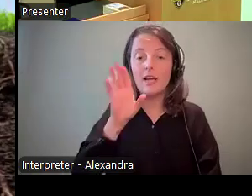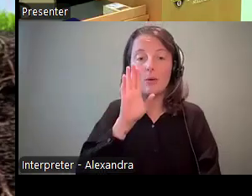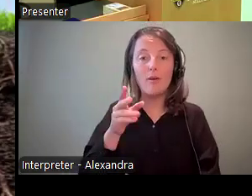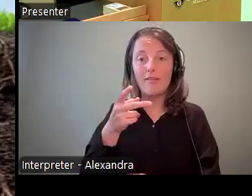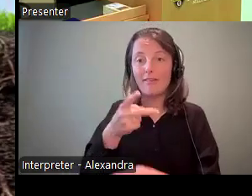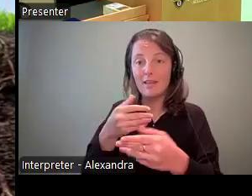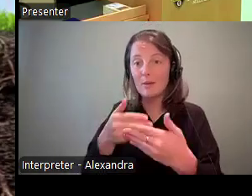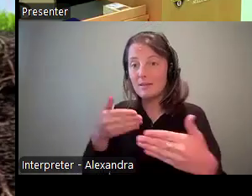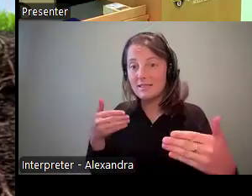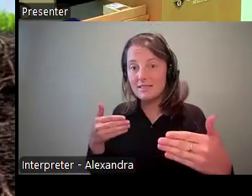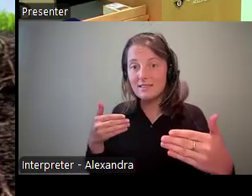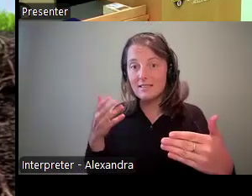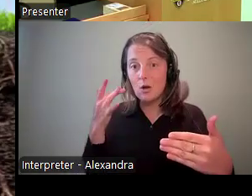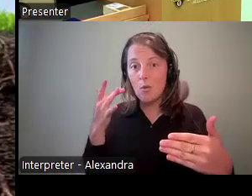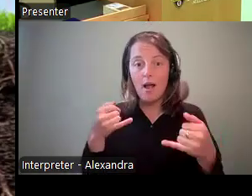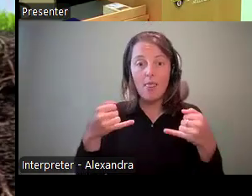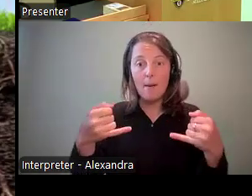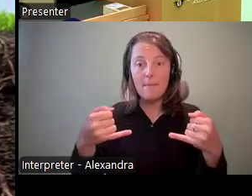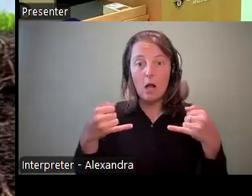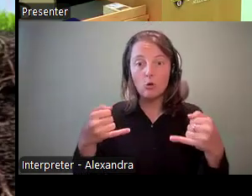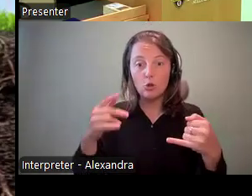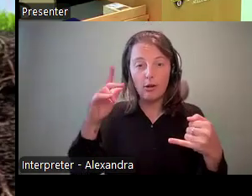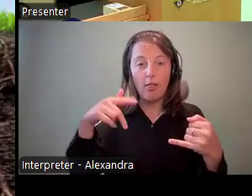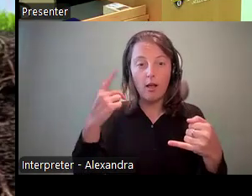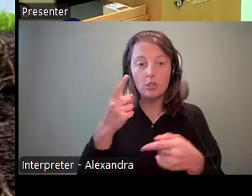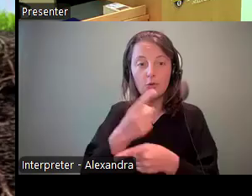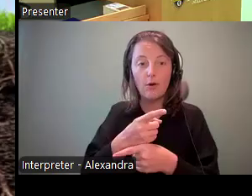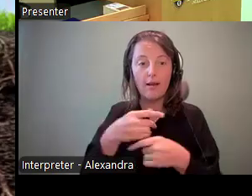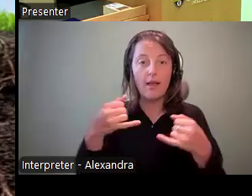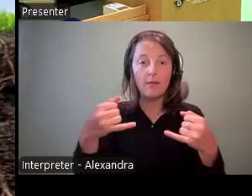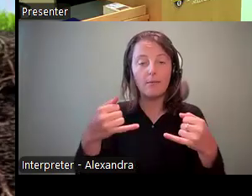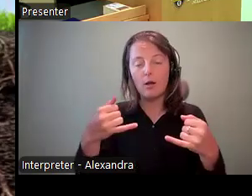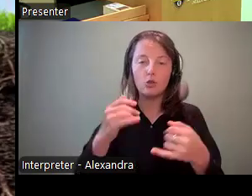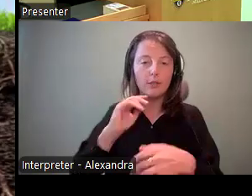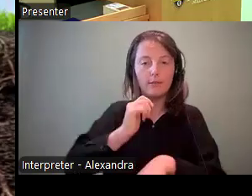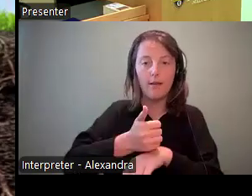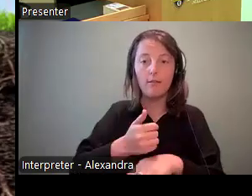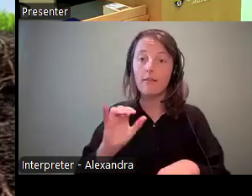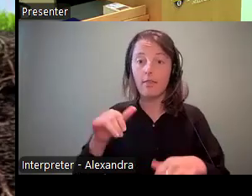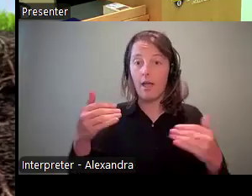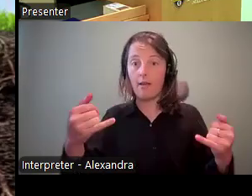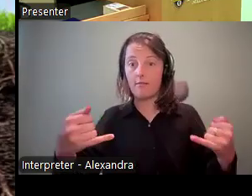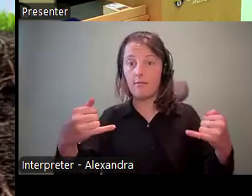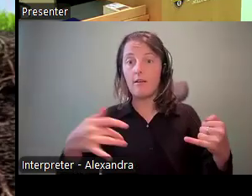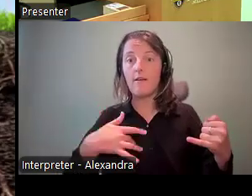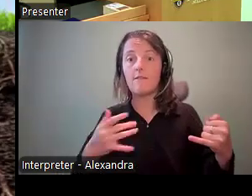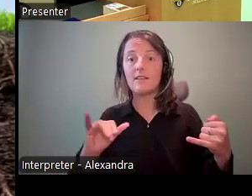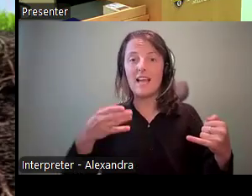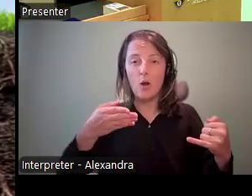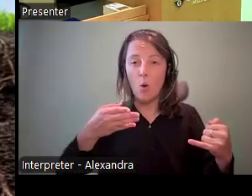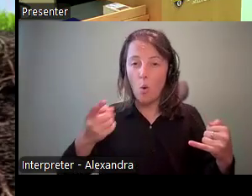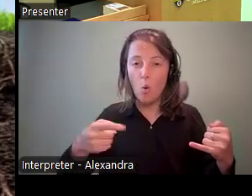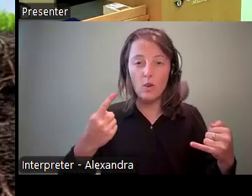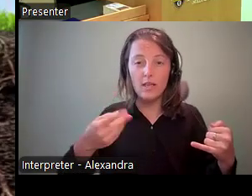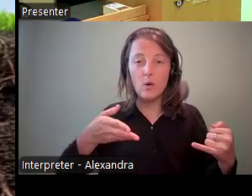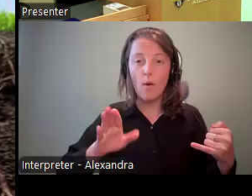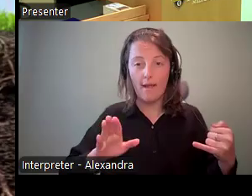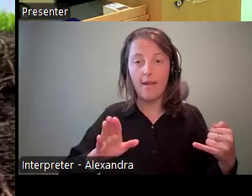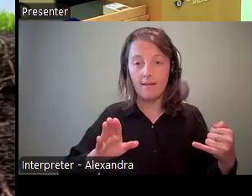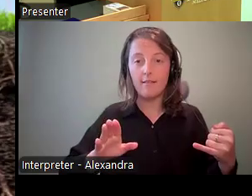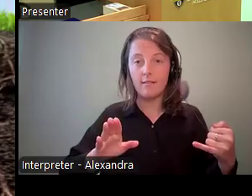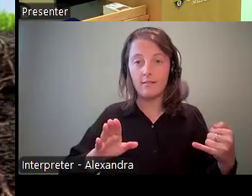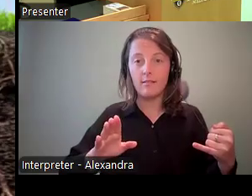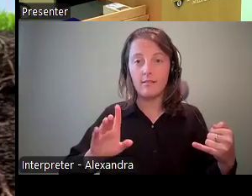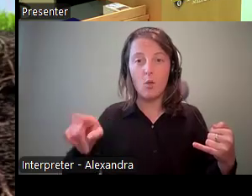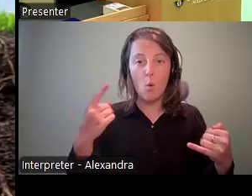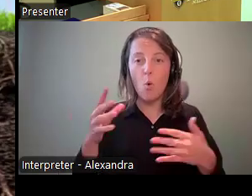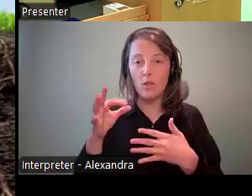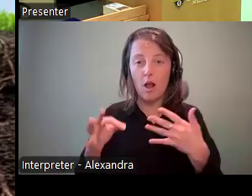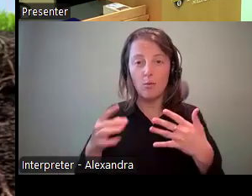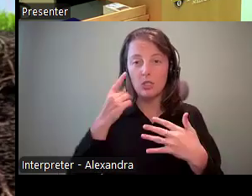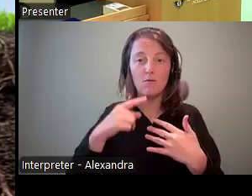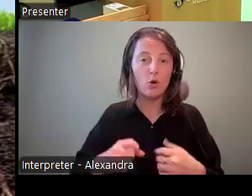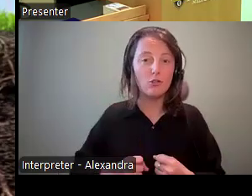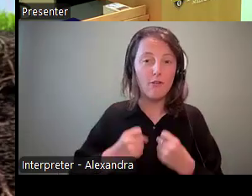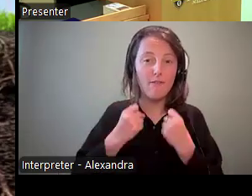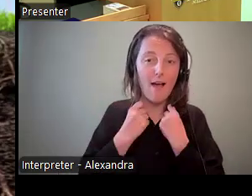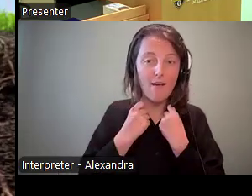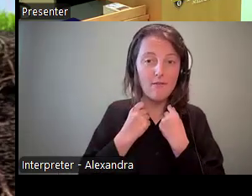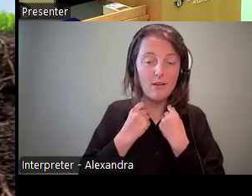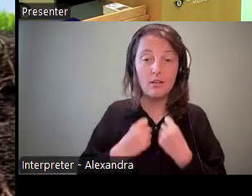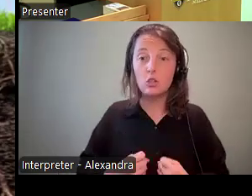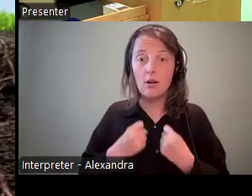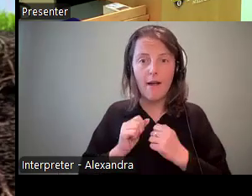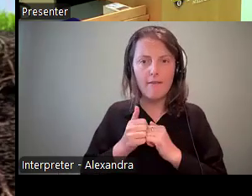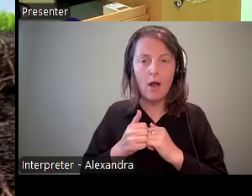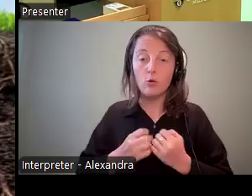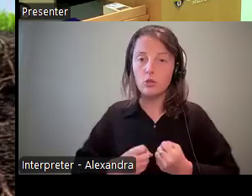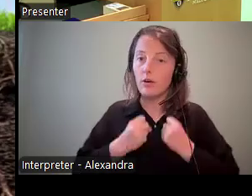a boundary feels like the only way. The only way to survive emotionally, psychologically,